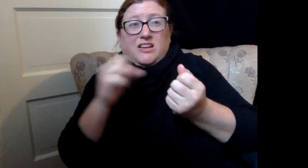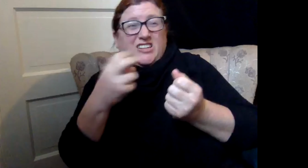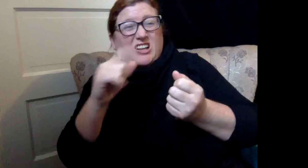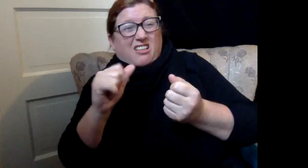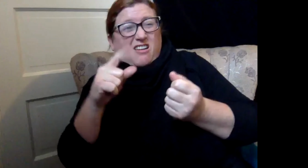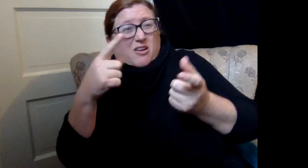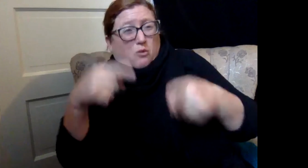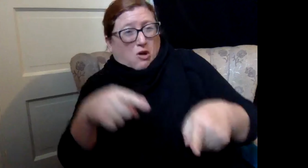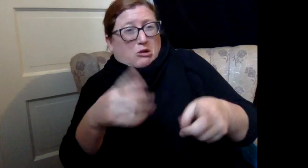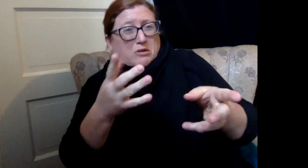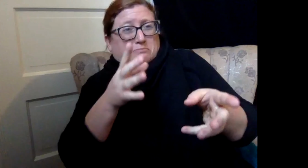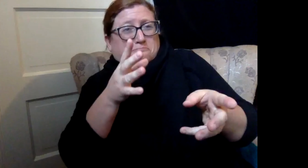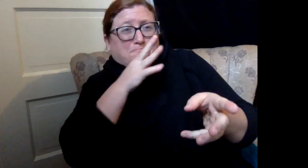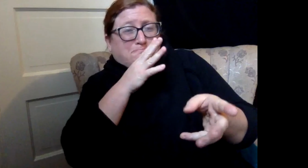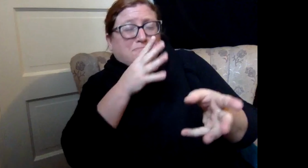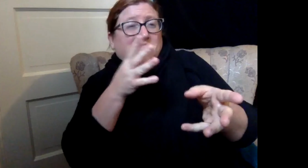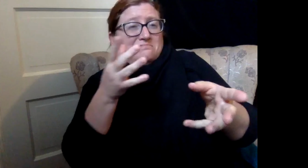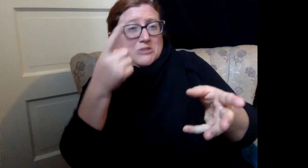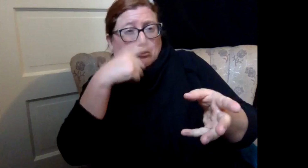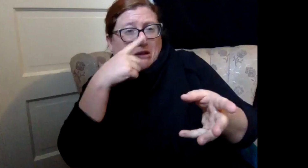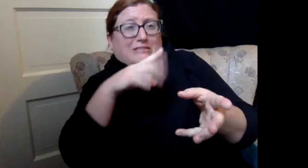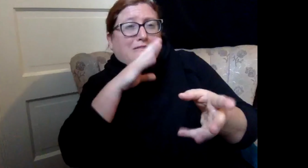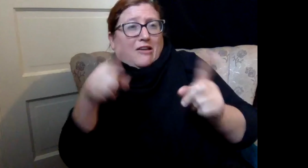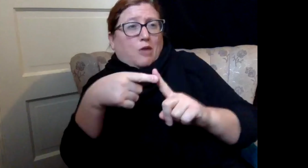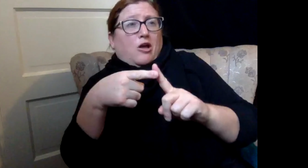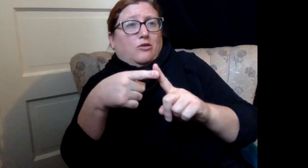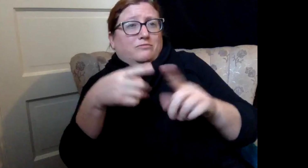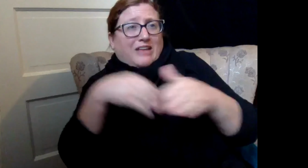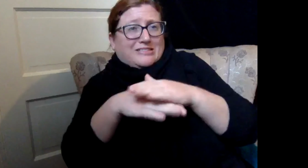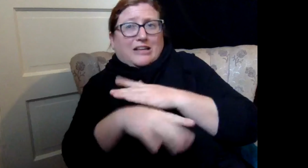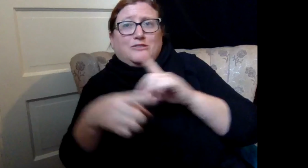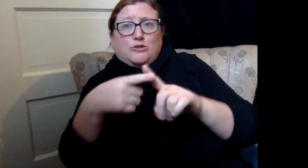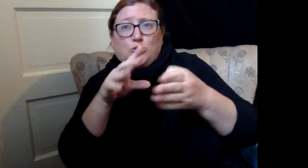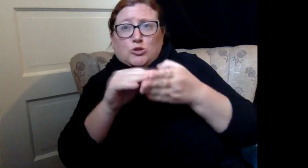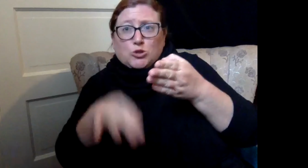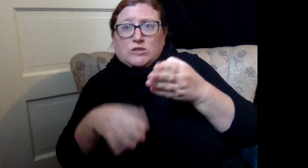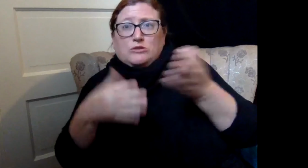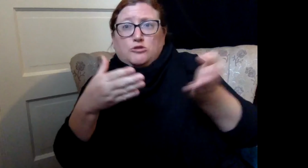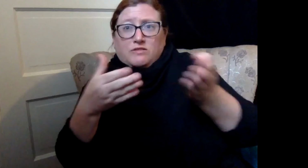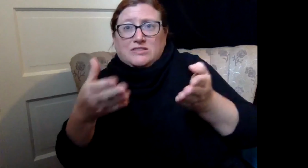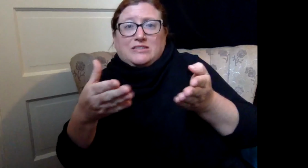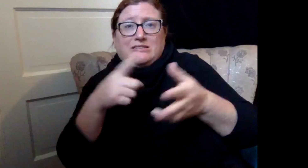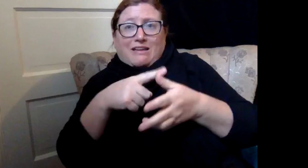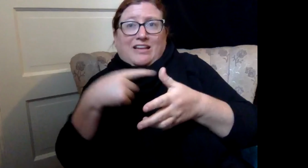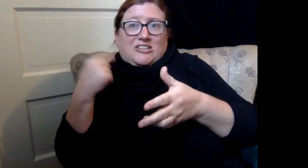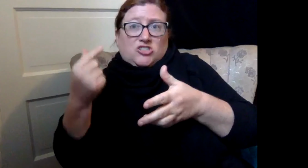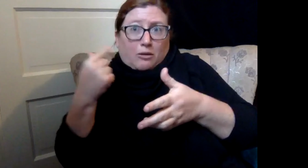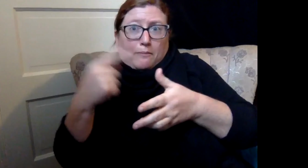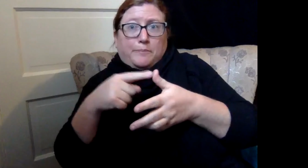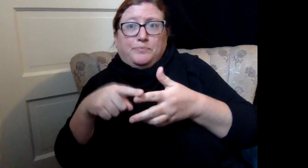I don't know if you want me to say anything else about financial aid. » While we have you, can you talk about access to student